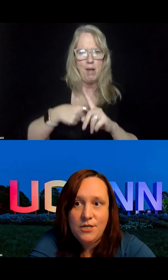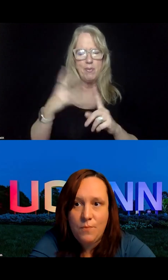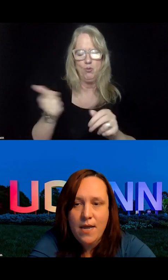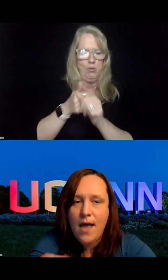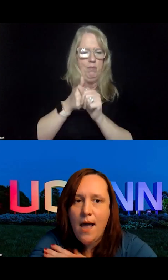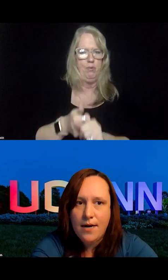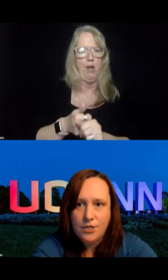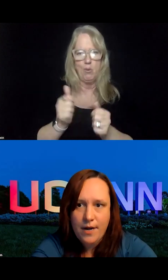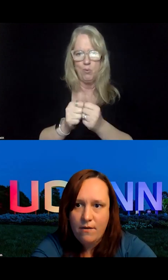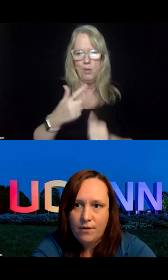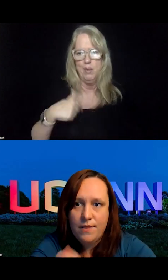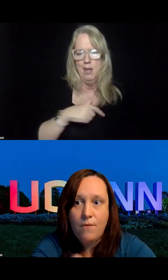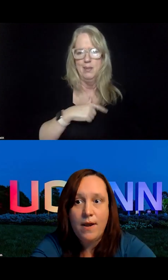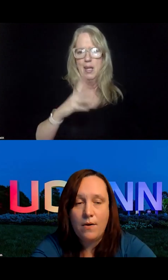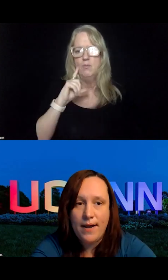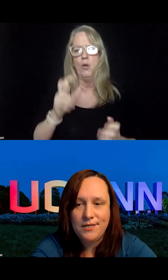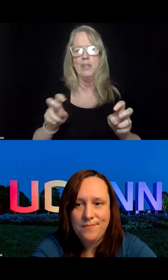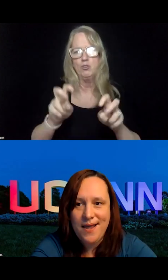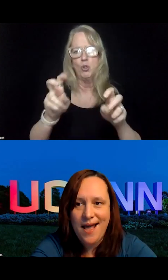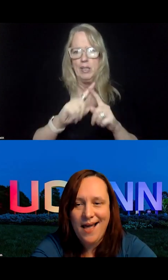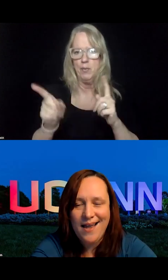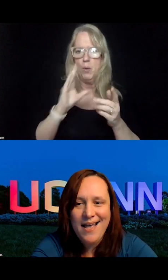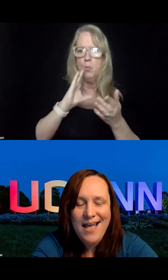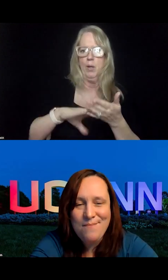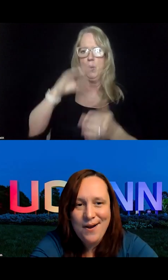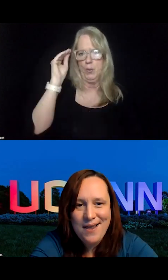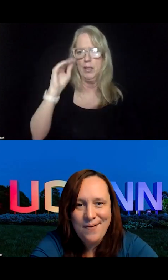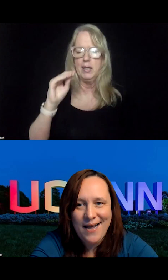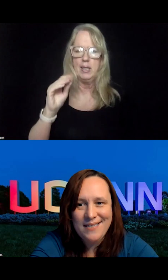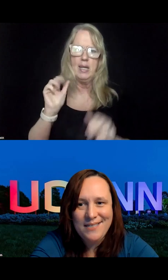EACH WEEK FOR THE JURNGY THAT WE ARE GOING TO BE EMBARKING ON.